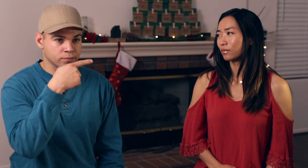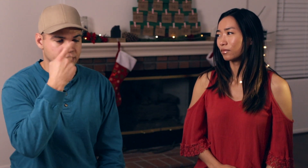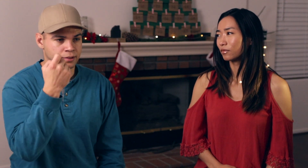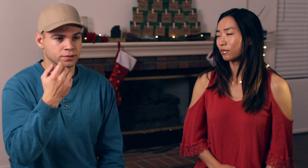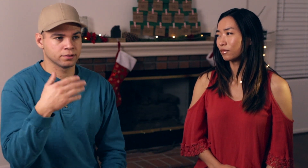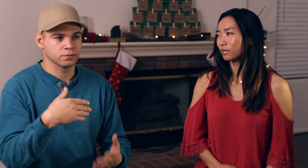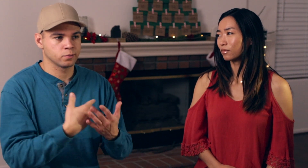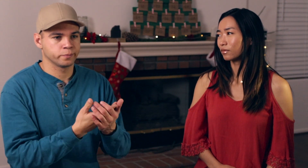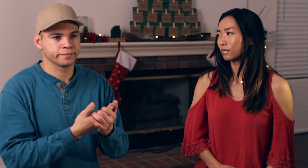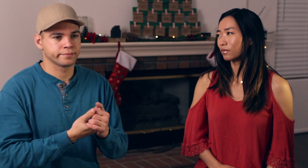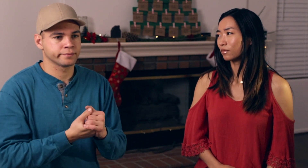Because ...